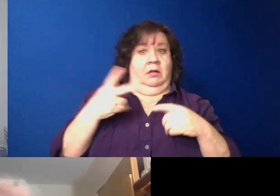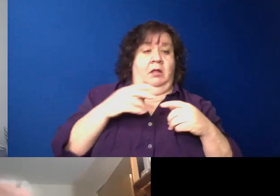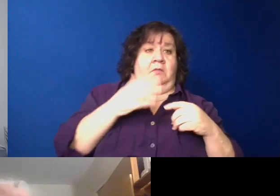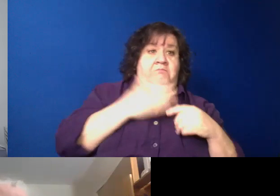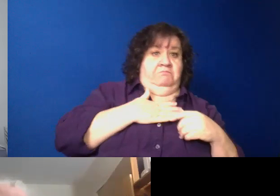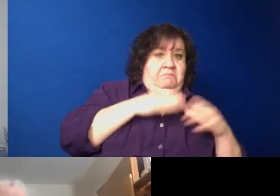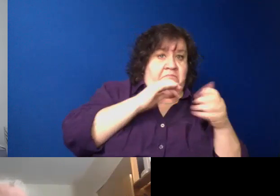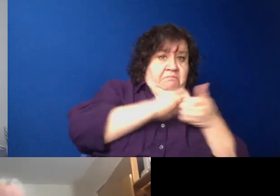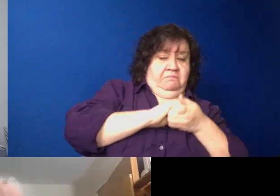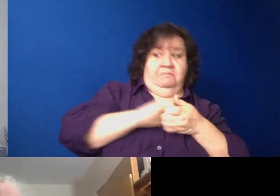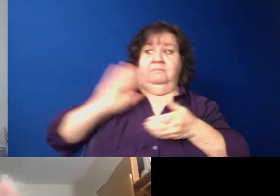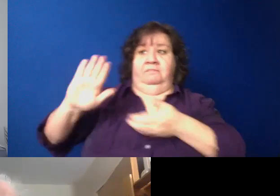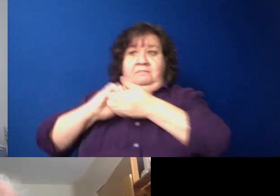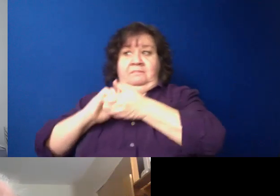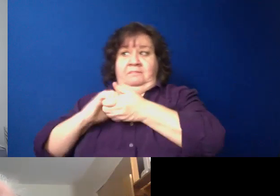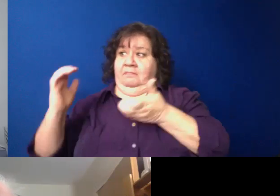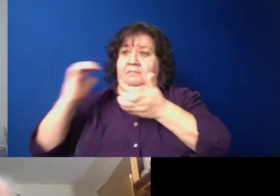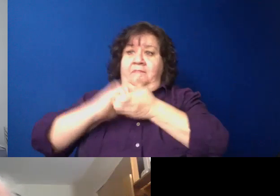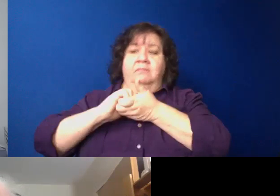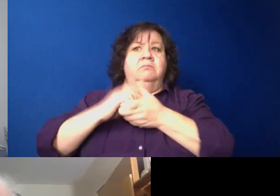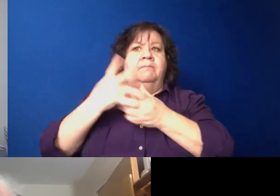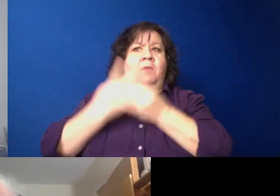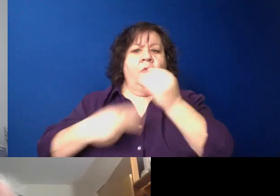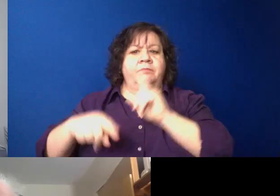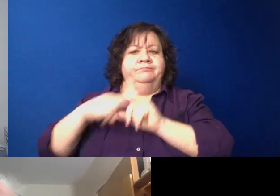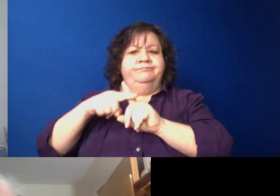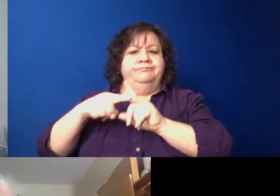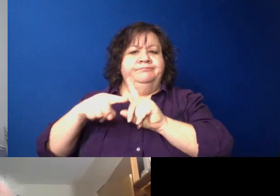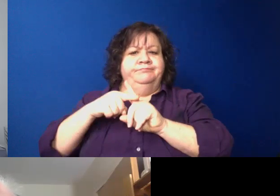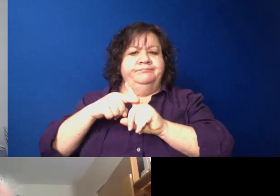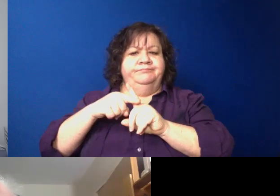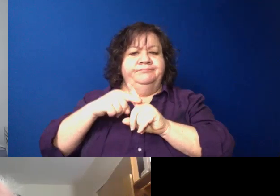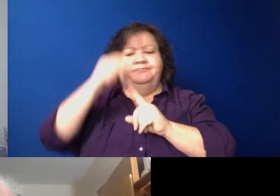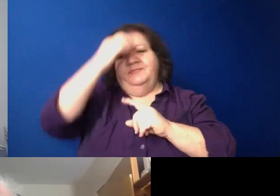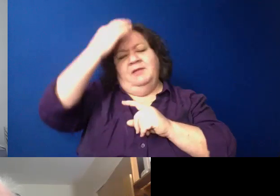key issues i mean first of all it's an issue of justice fundamentally and we know that over recent